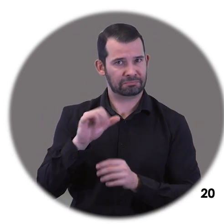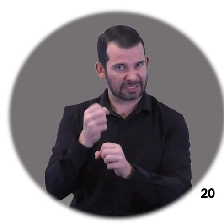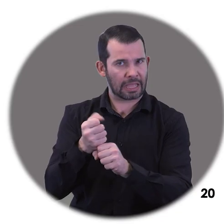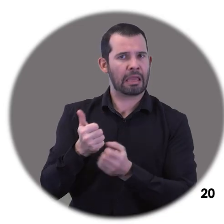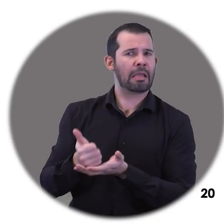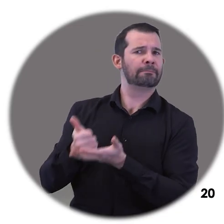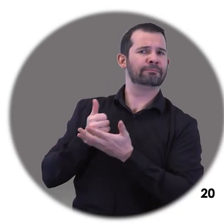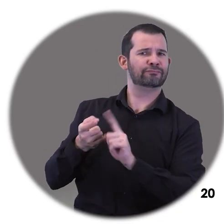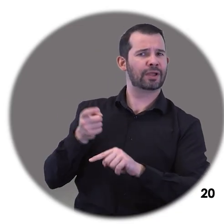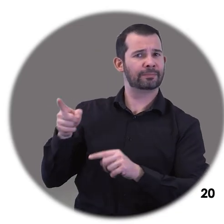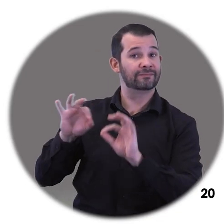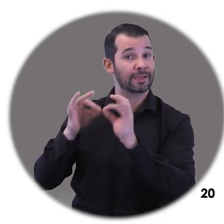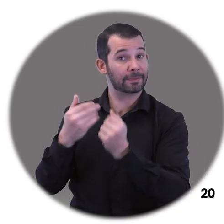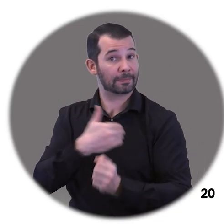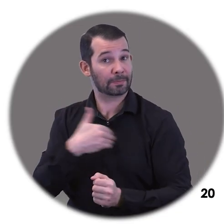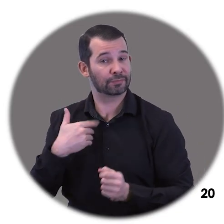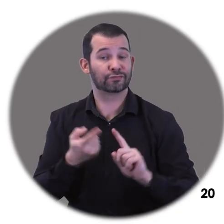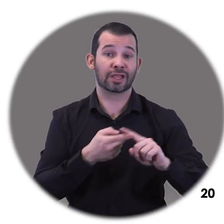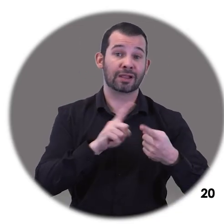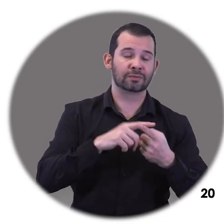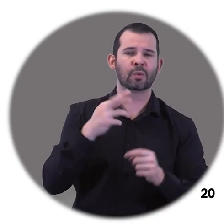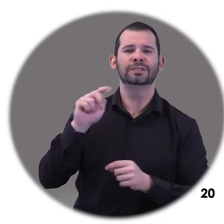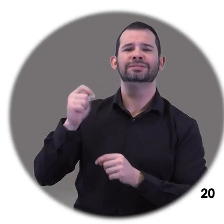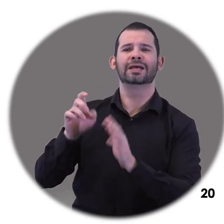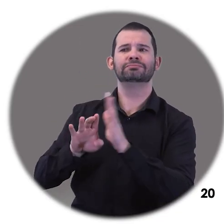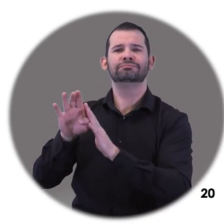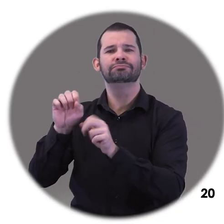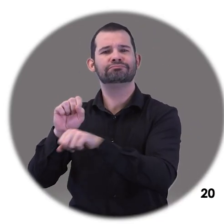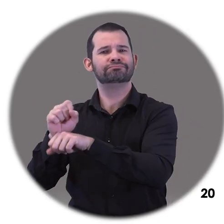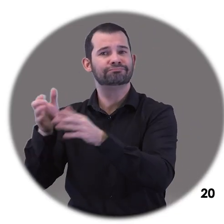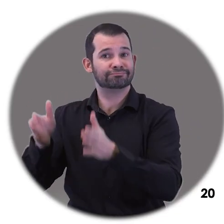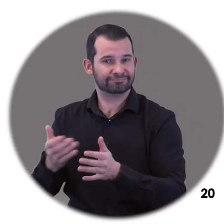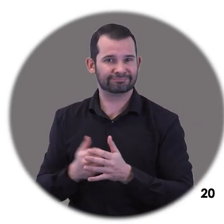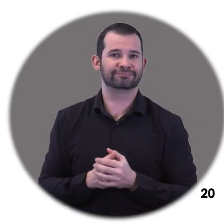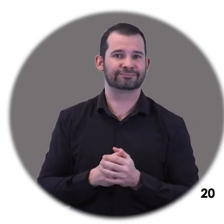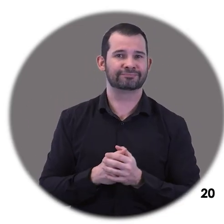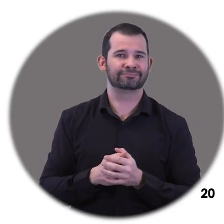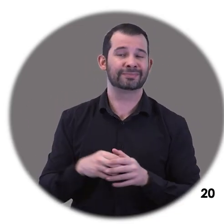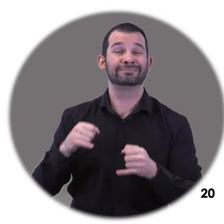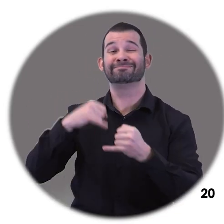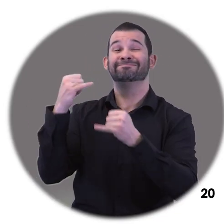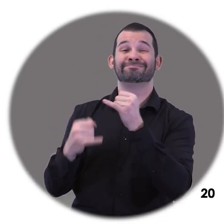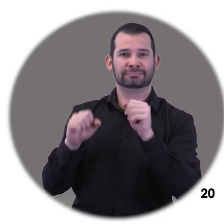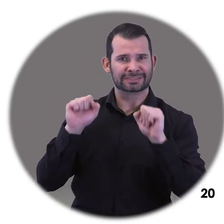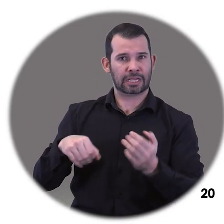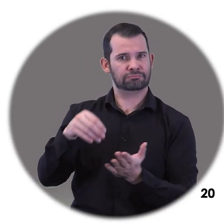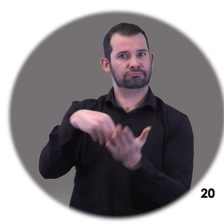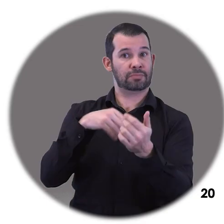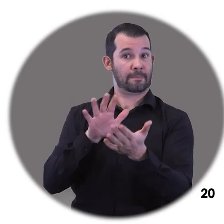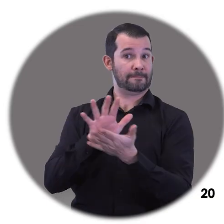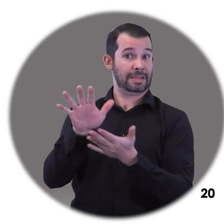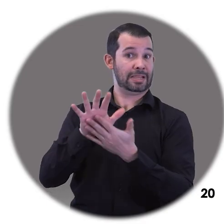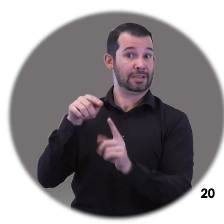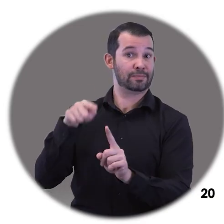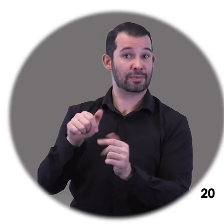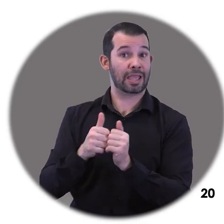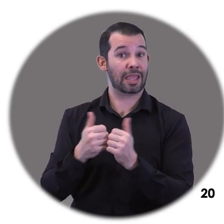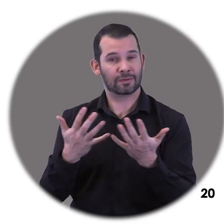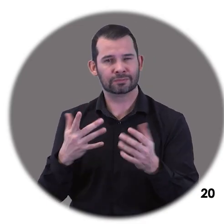You can also get help from a family member, a friend, or a tax preparer. Finally, you can do them on paper